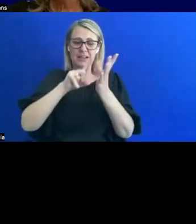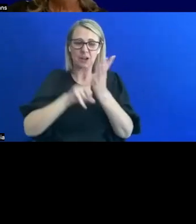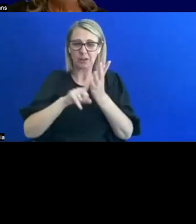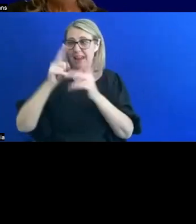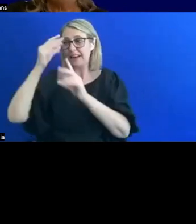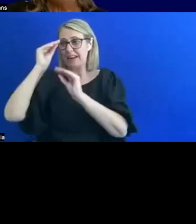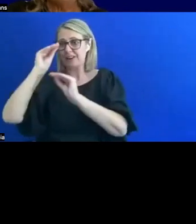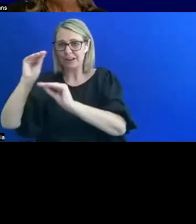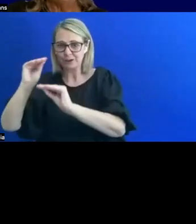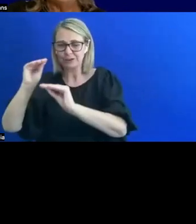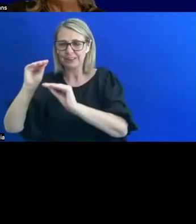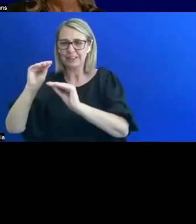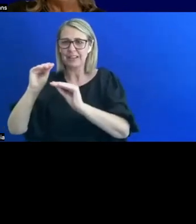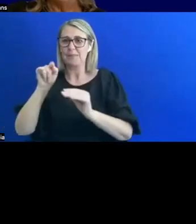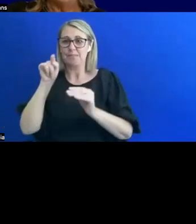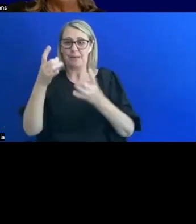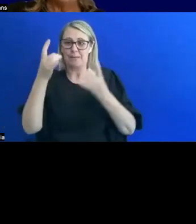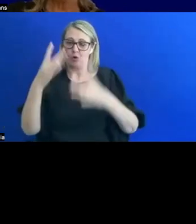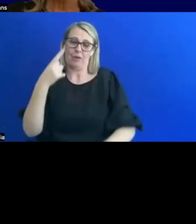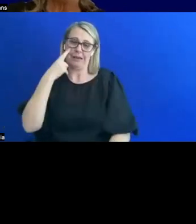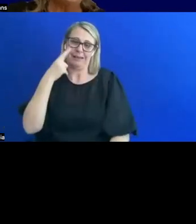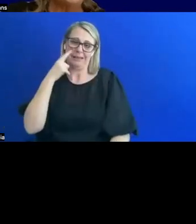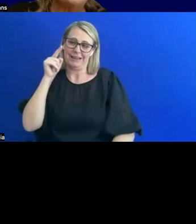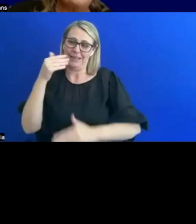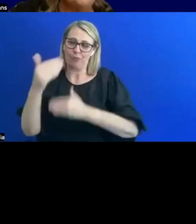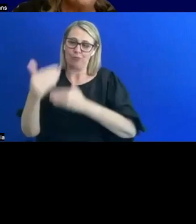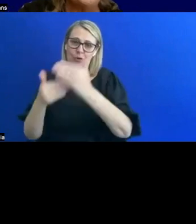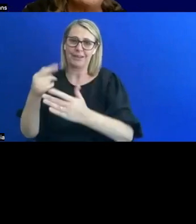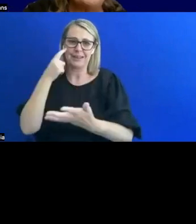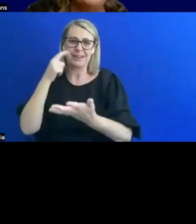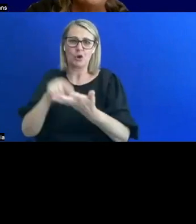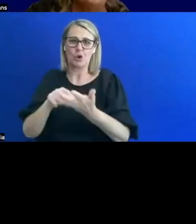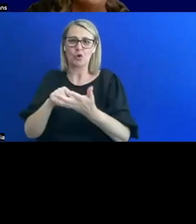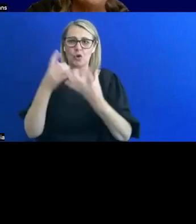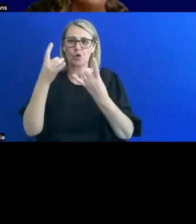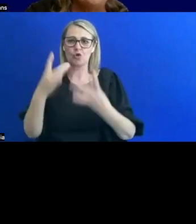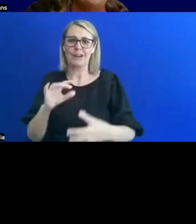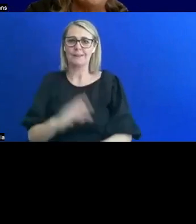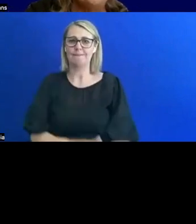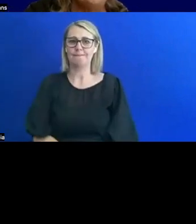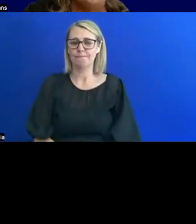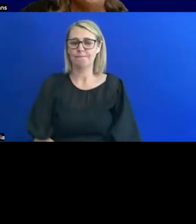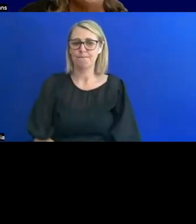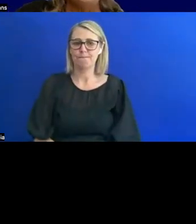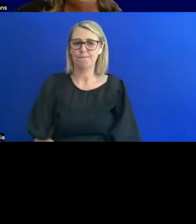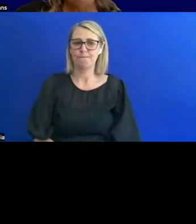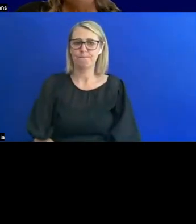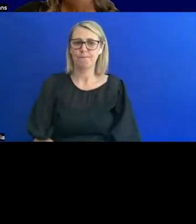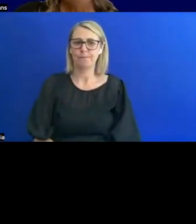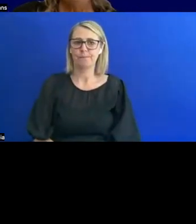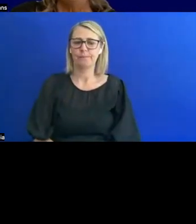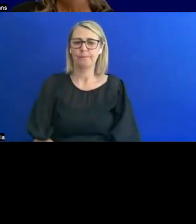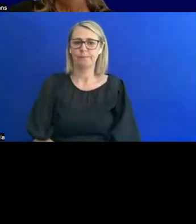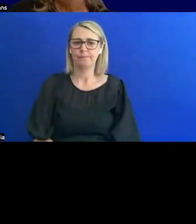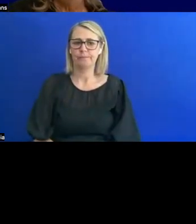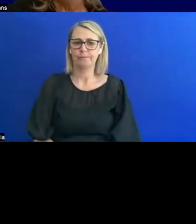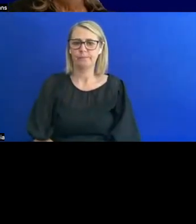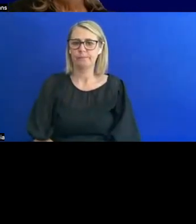might already be witnessing this process and acknowledging it in your settings.